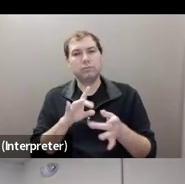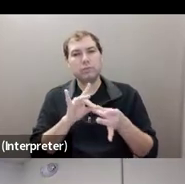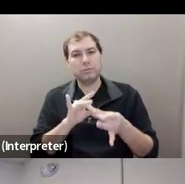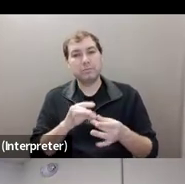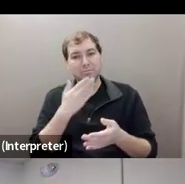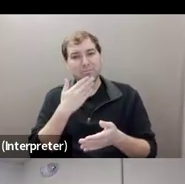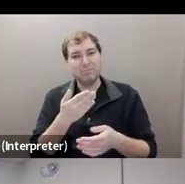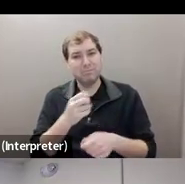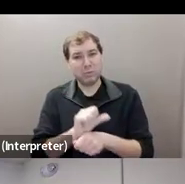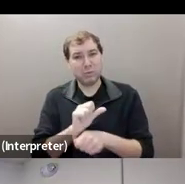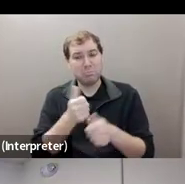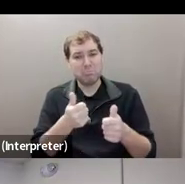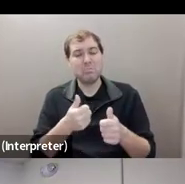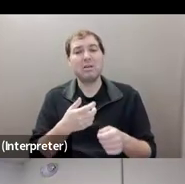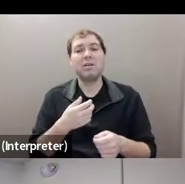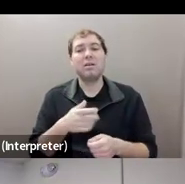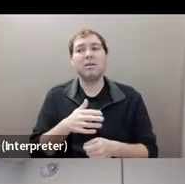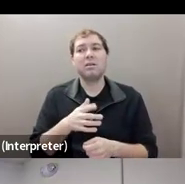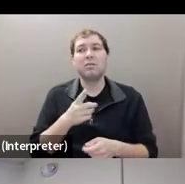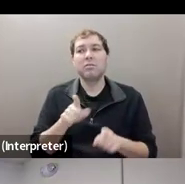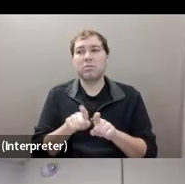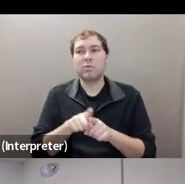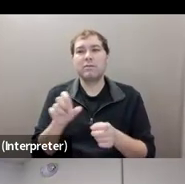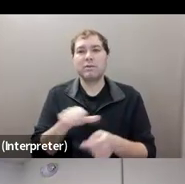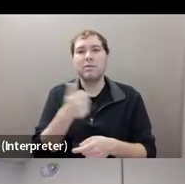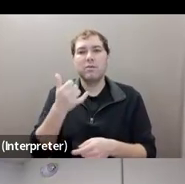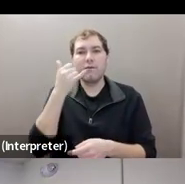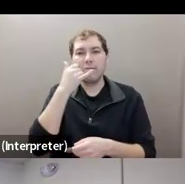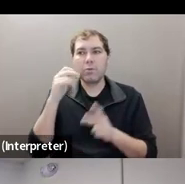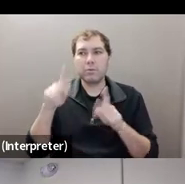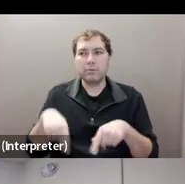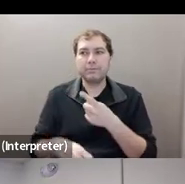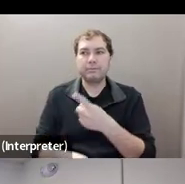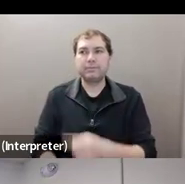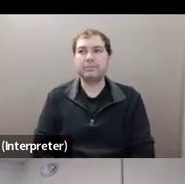Rebecca - APRIL: We also, we also have another phone speaker with their hand up. Go ahead.